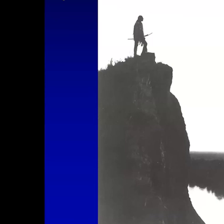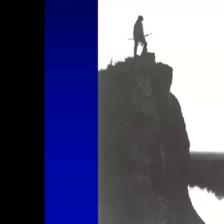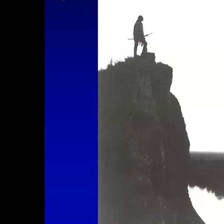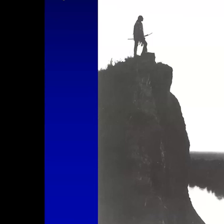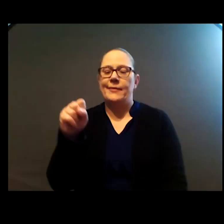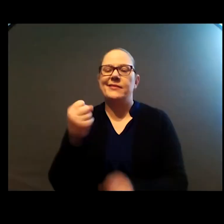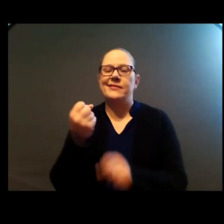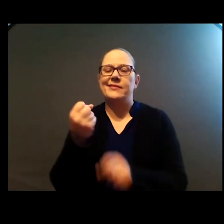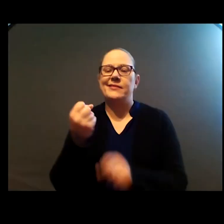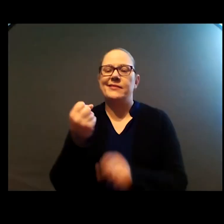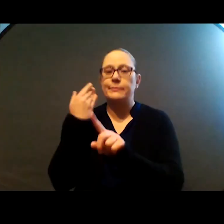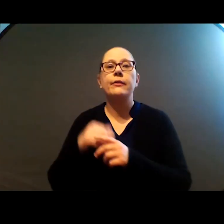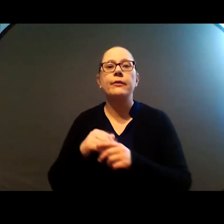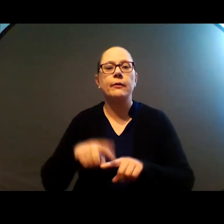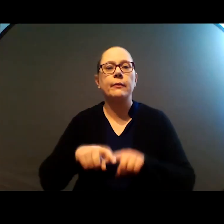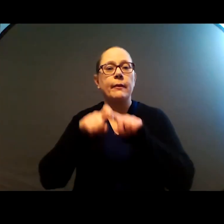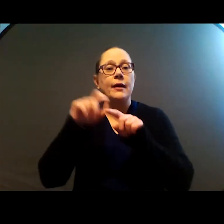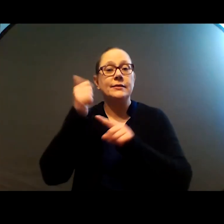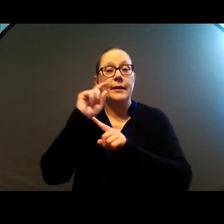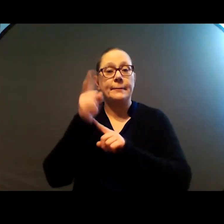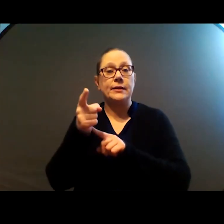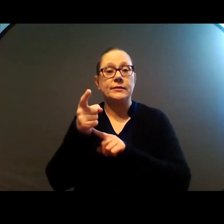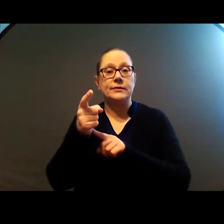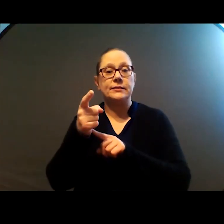and I think it left about 10 minutes or so if there's any questions or comments.